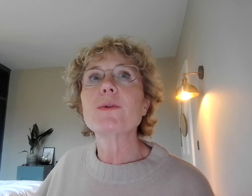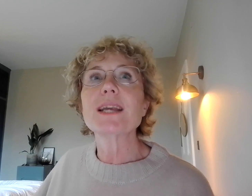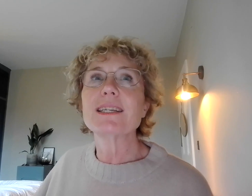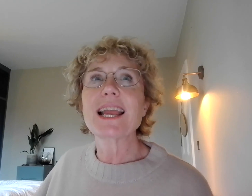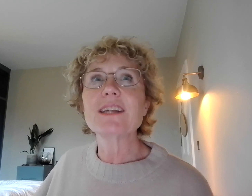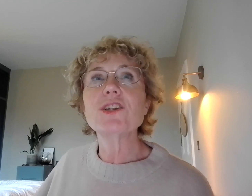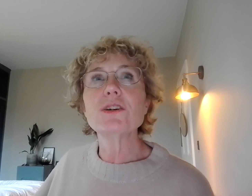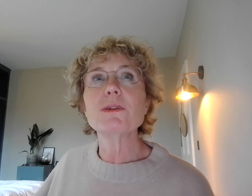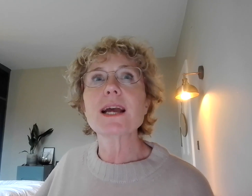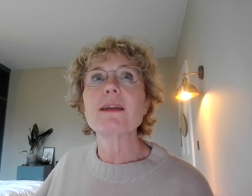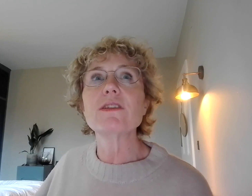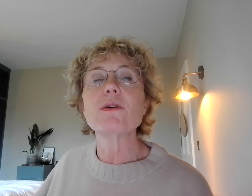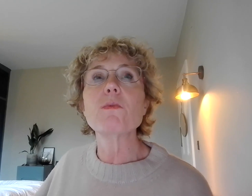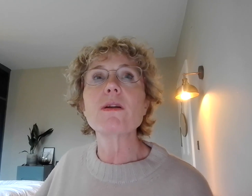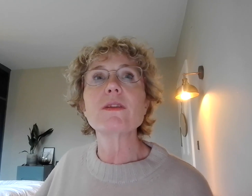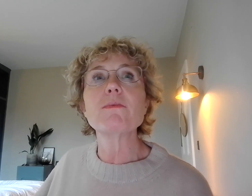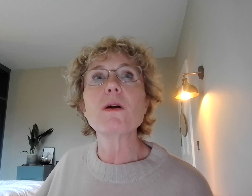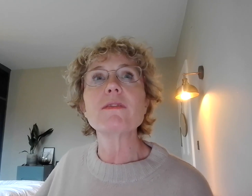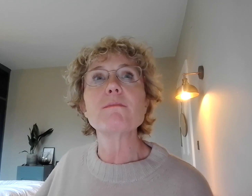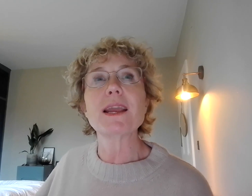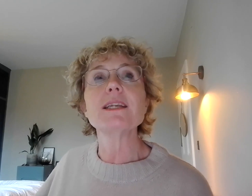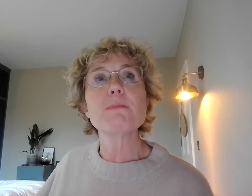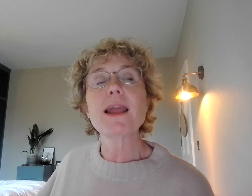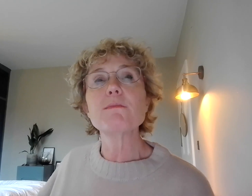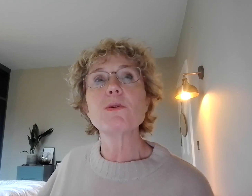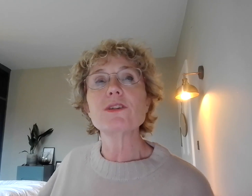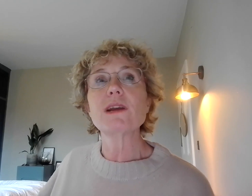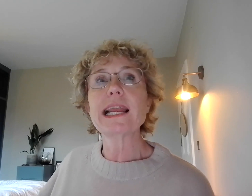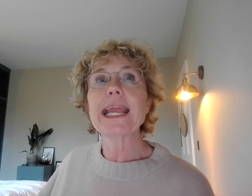So, I'd say attitude was kind of one of the biggest pain points, really.